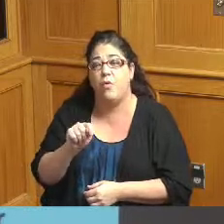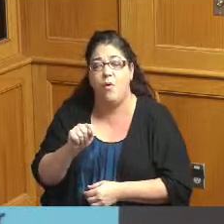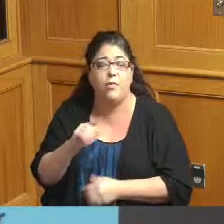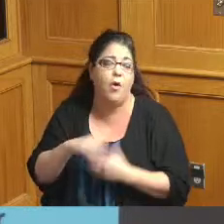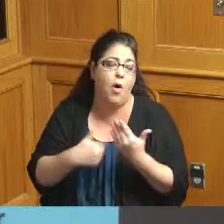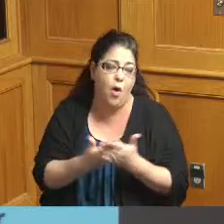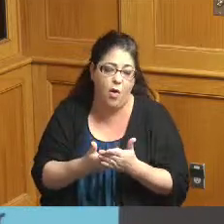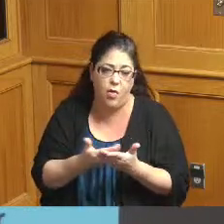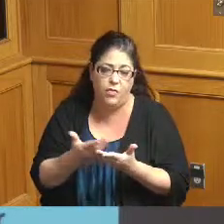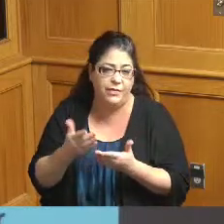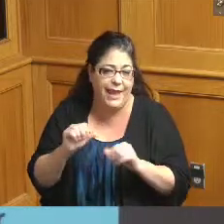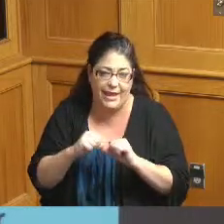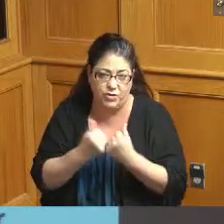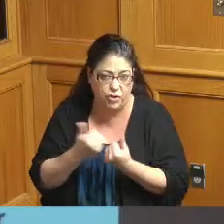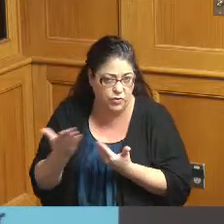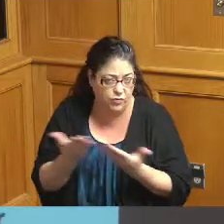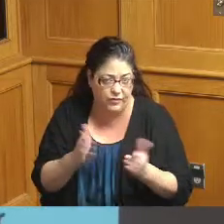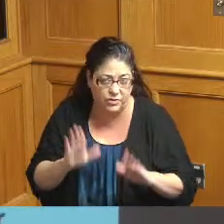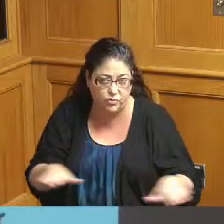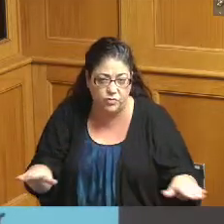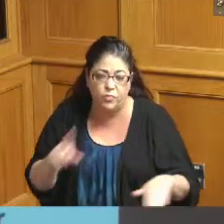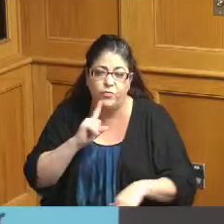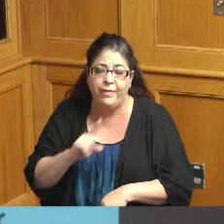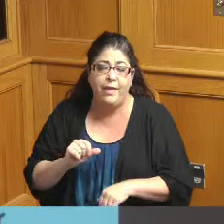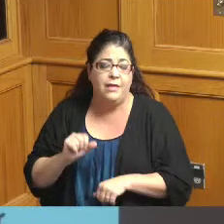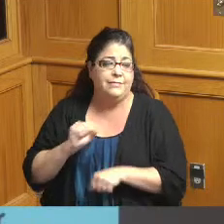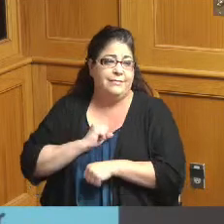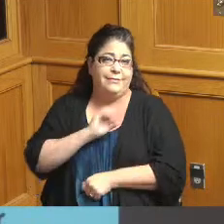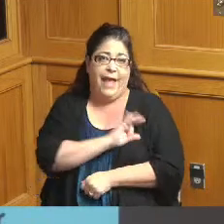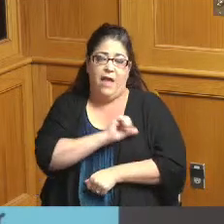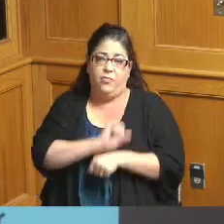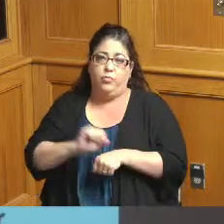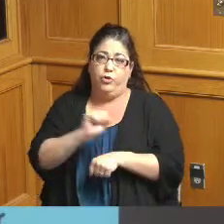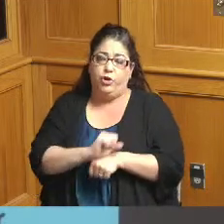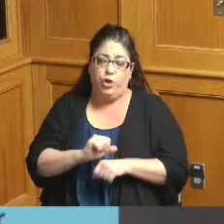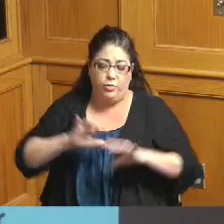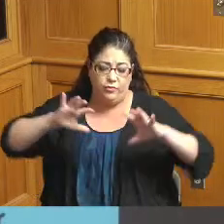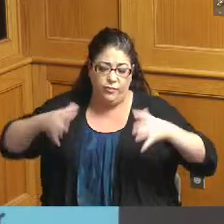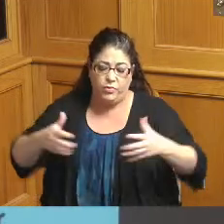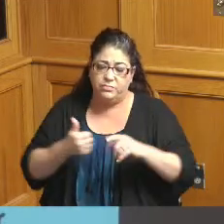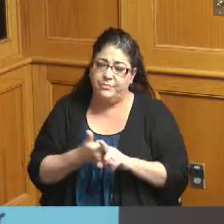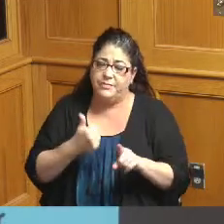our Workforce really is our greatest asset and they're really the heart and soul of our